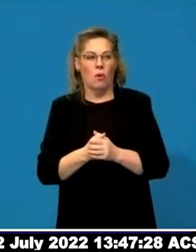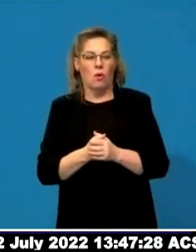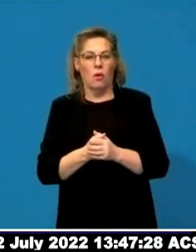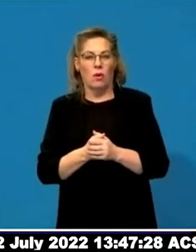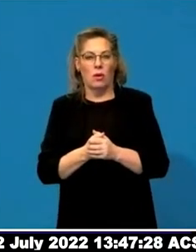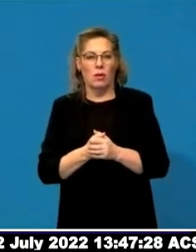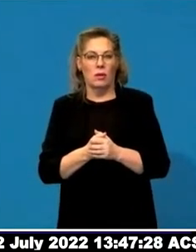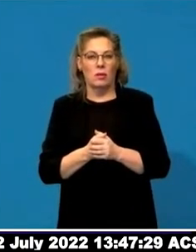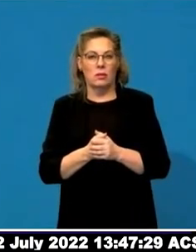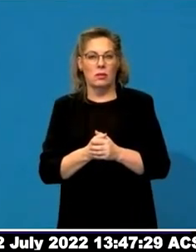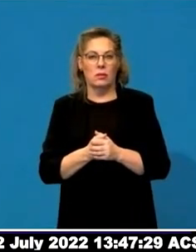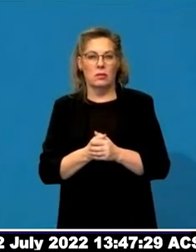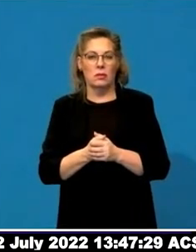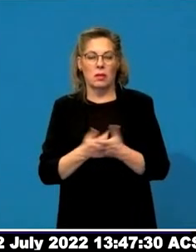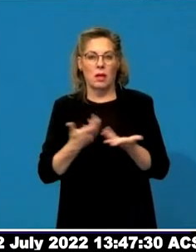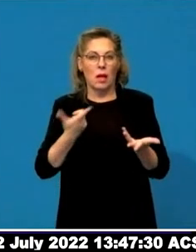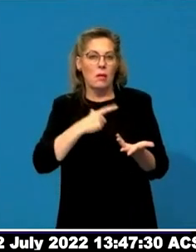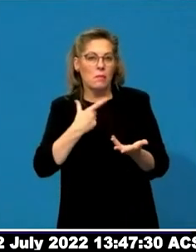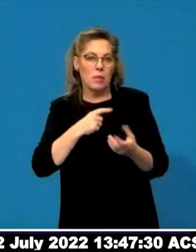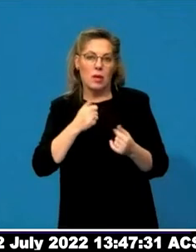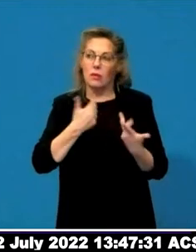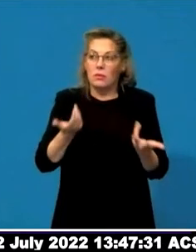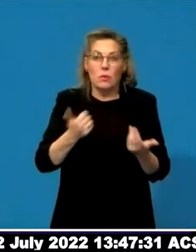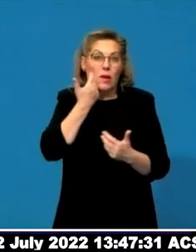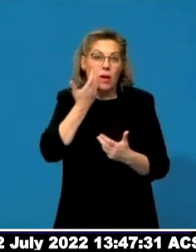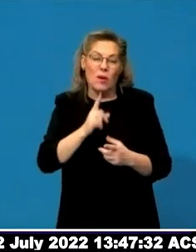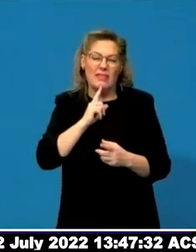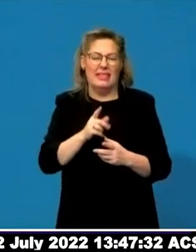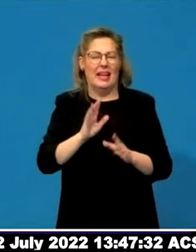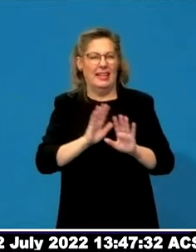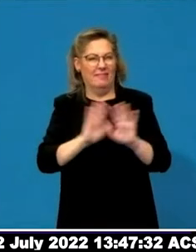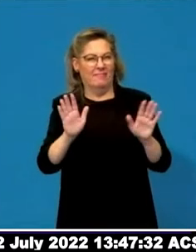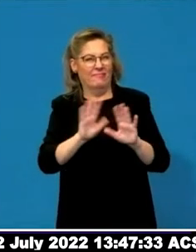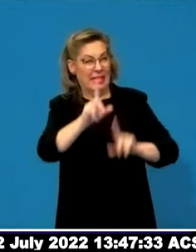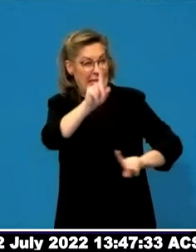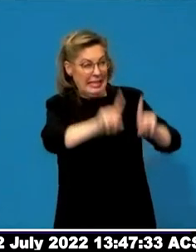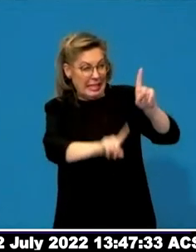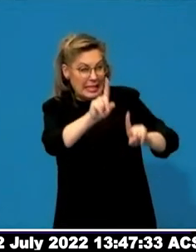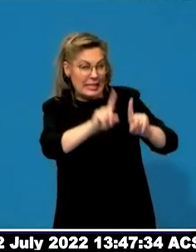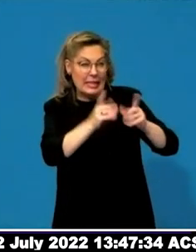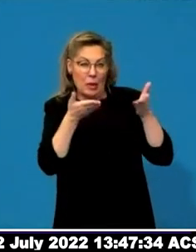it's not going to fit into our background, you know, our backyard.